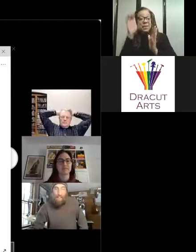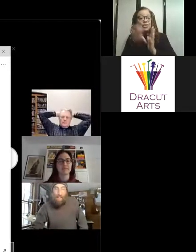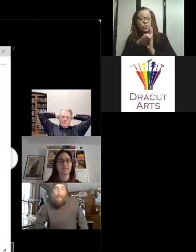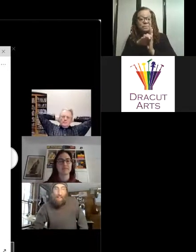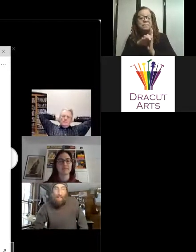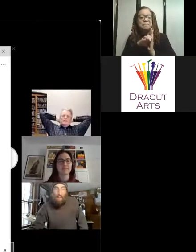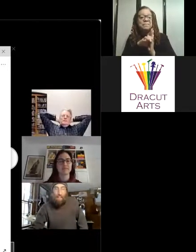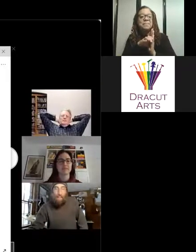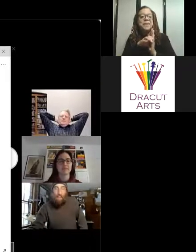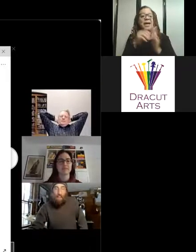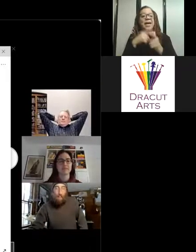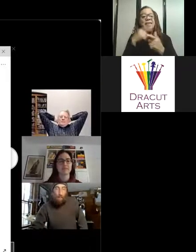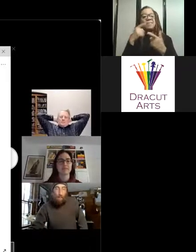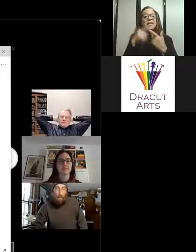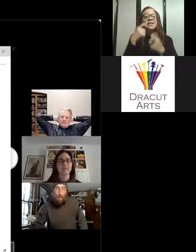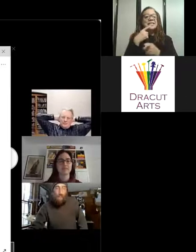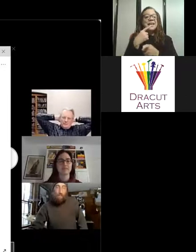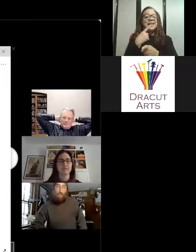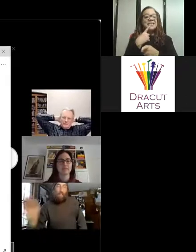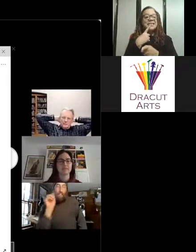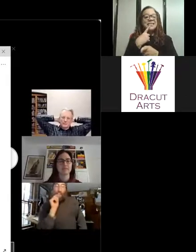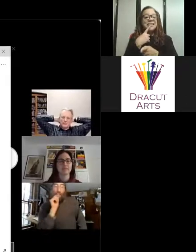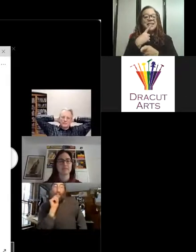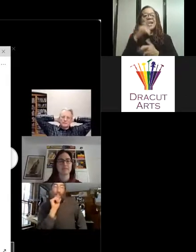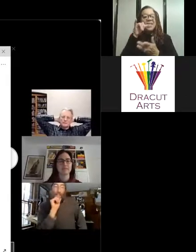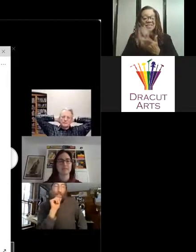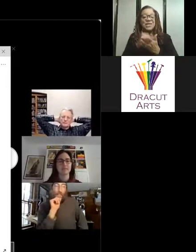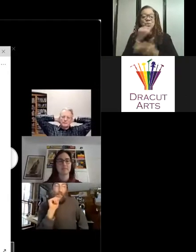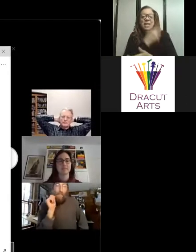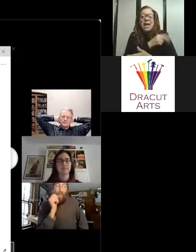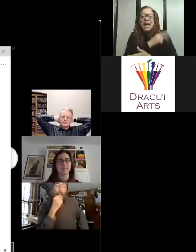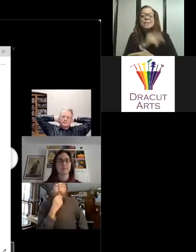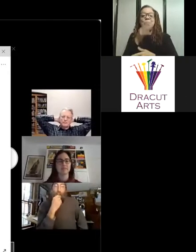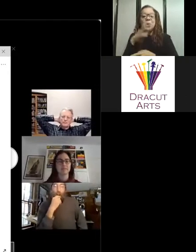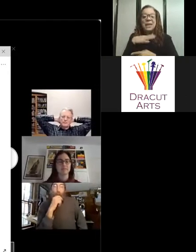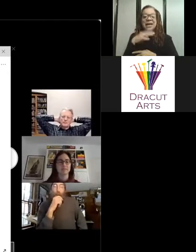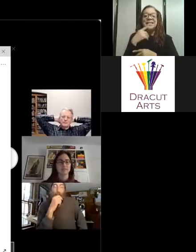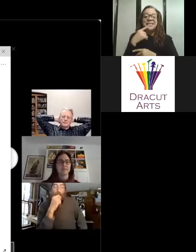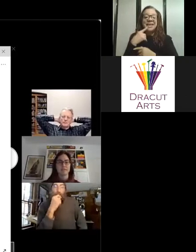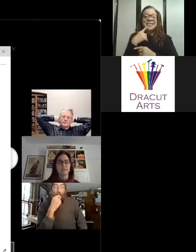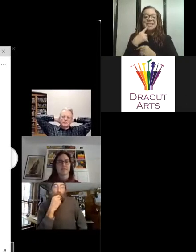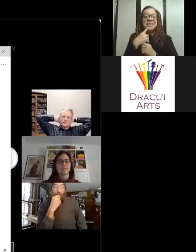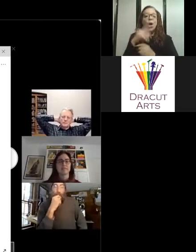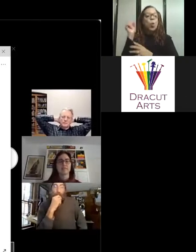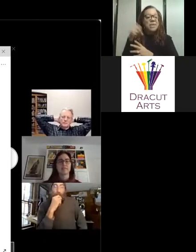And then uh, he says in his letter, this is what the hospital lady said, so I'll just have Nurse Sarah Lowe say it: "Oh yes, such a school has been